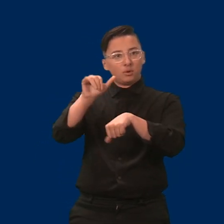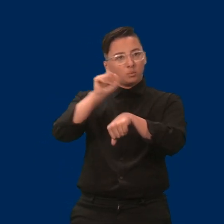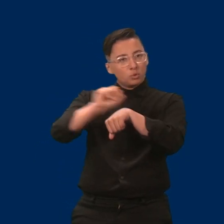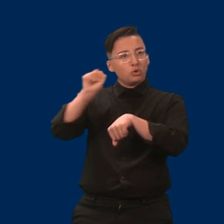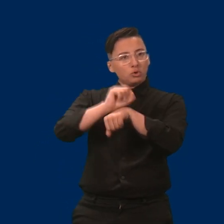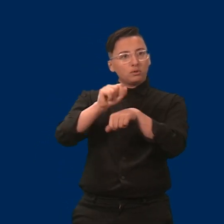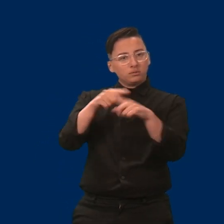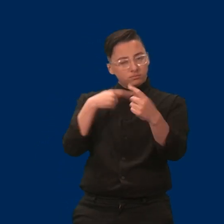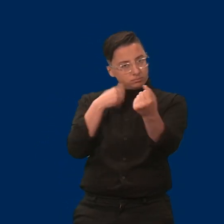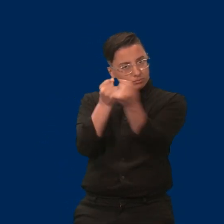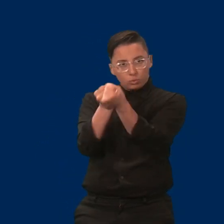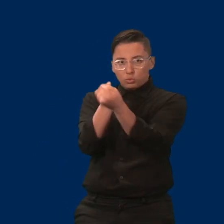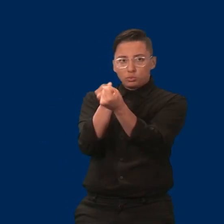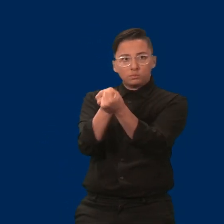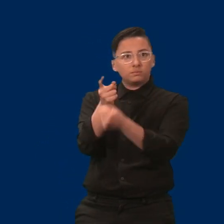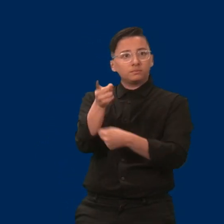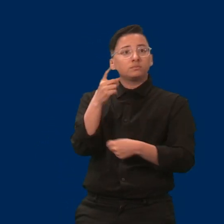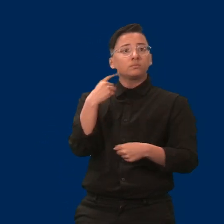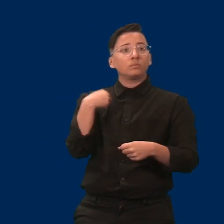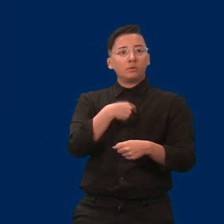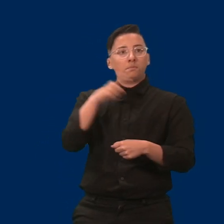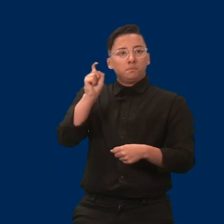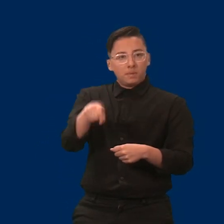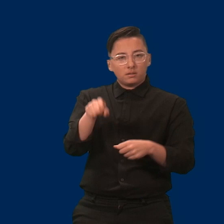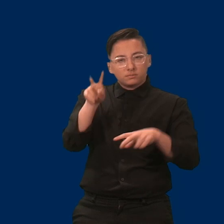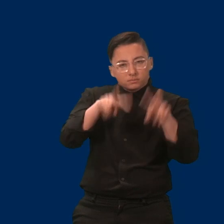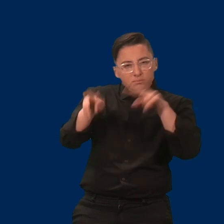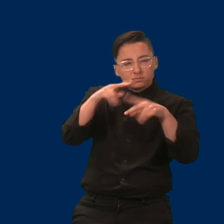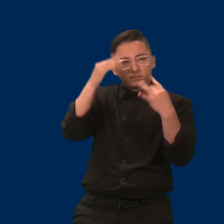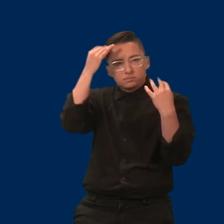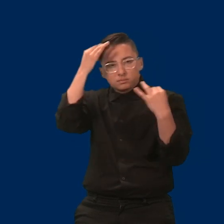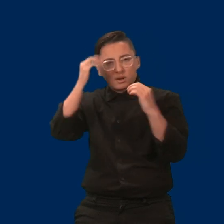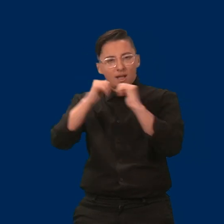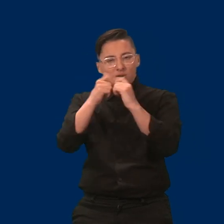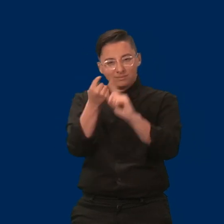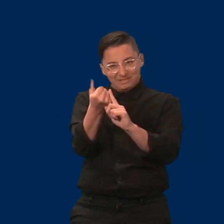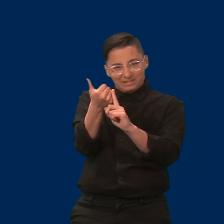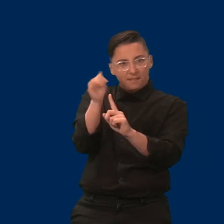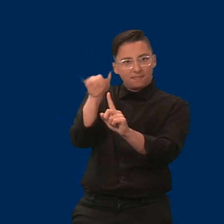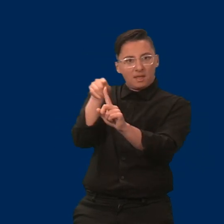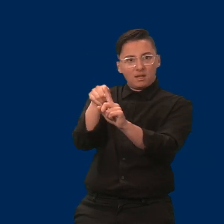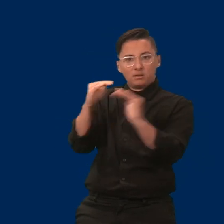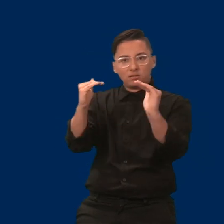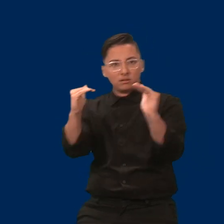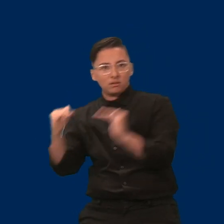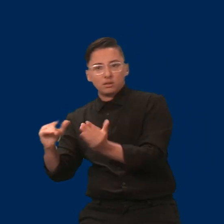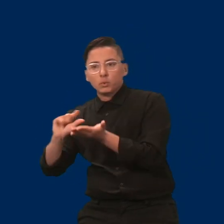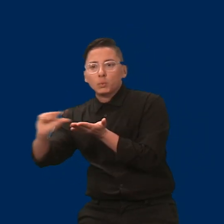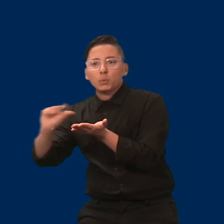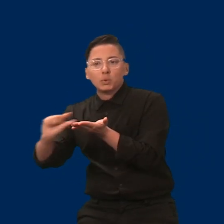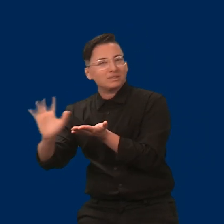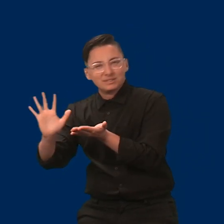forward to ways to eliminate the subminimum wage. And I've co-authored that bill, and actually